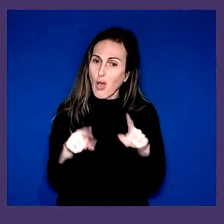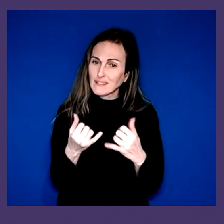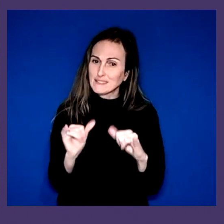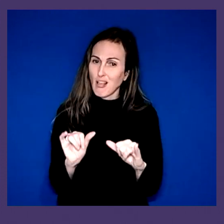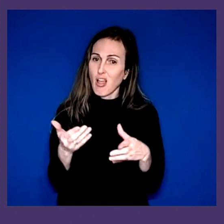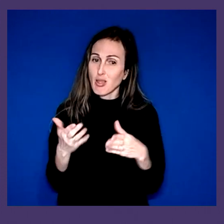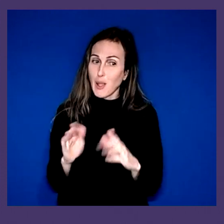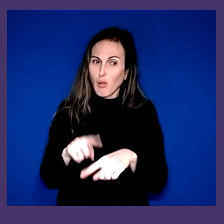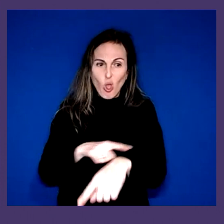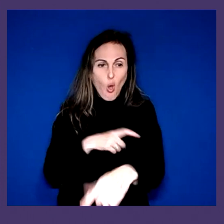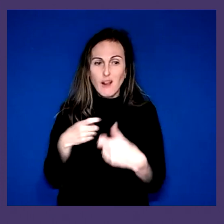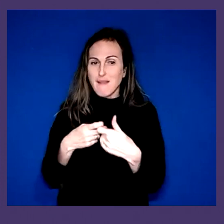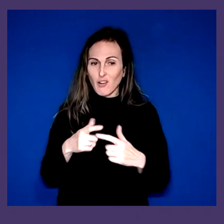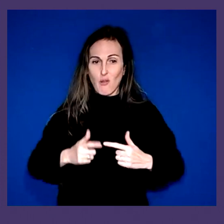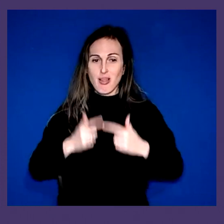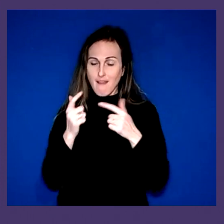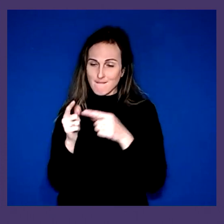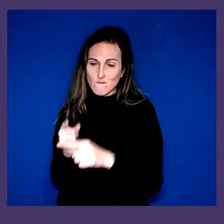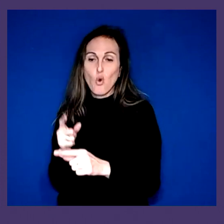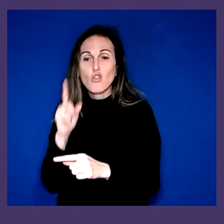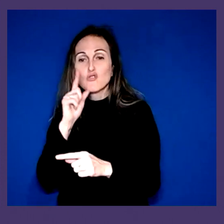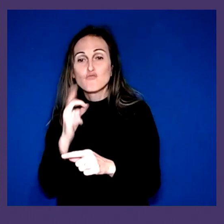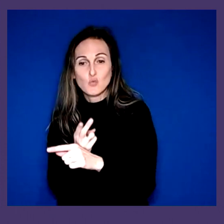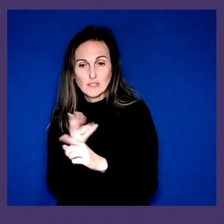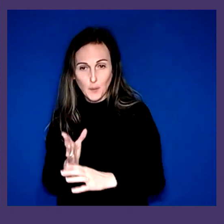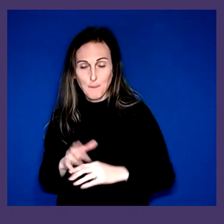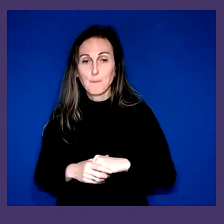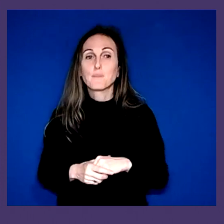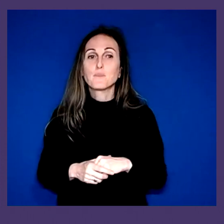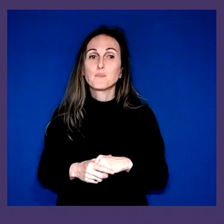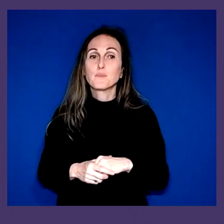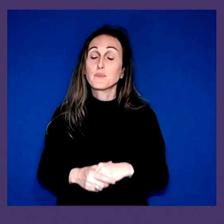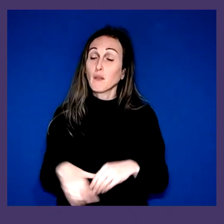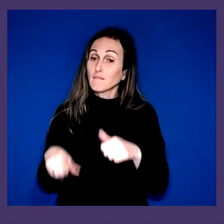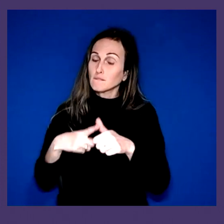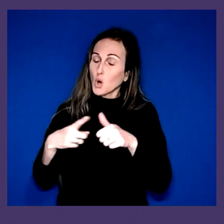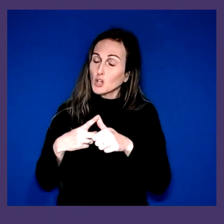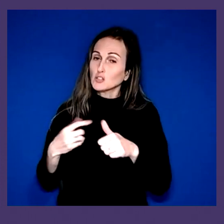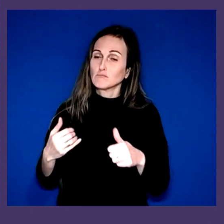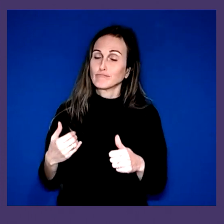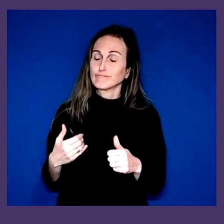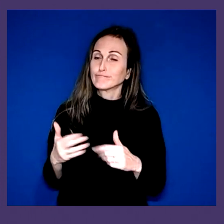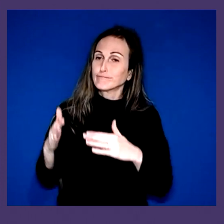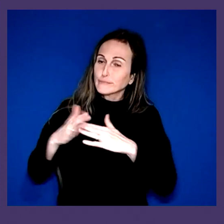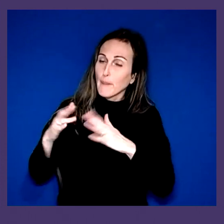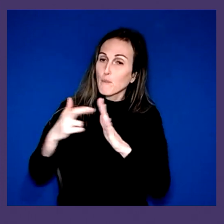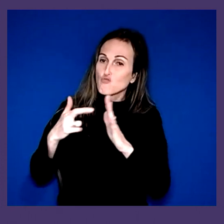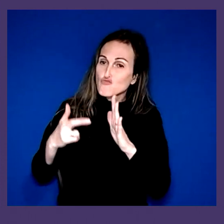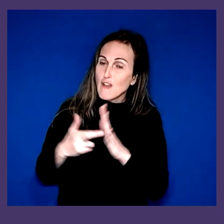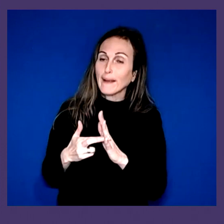with our top-rated hearing performance in noisy environments and enhances it by adding this new Bluetooth technology,